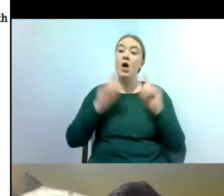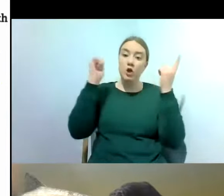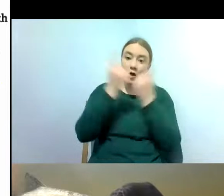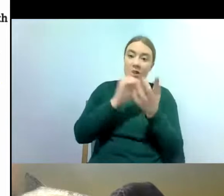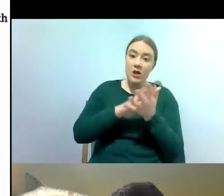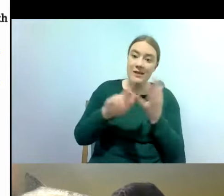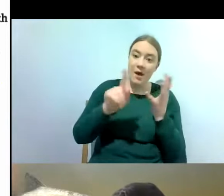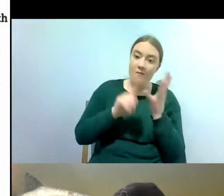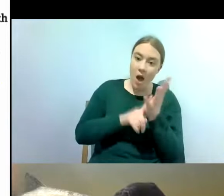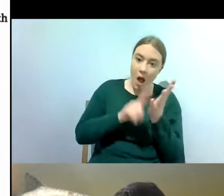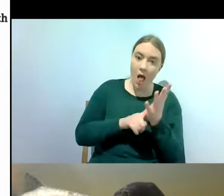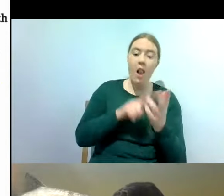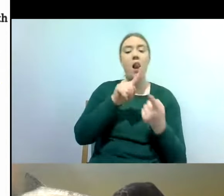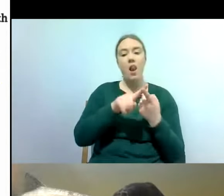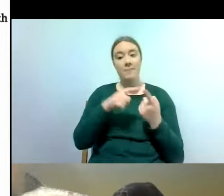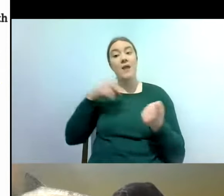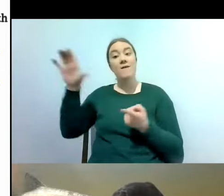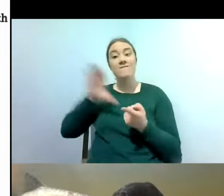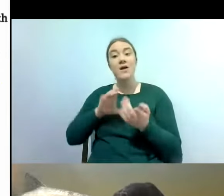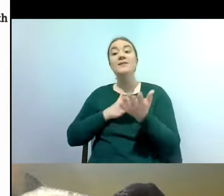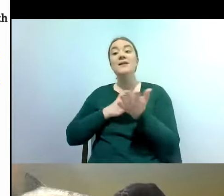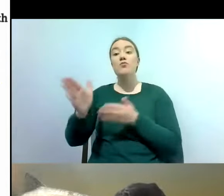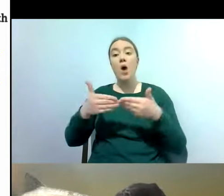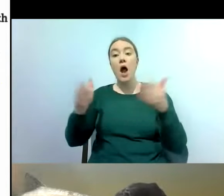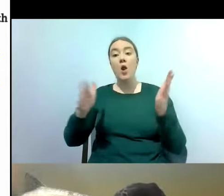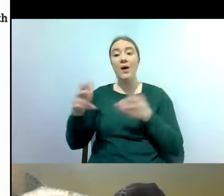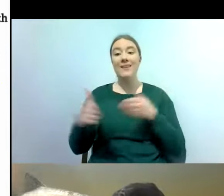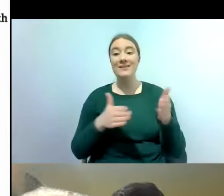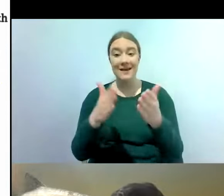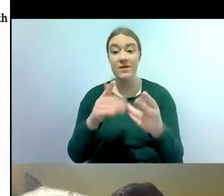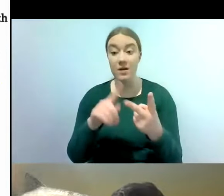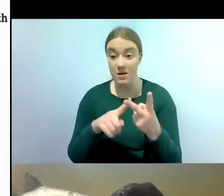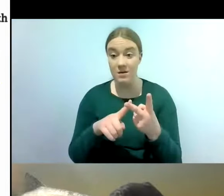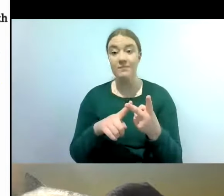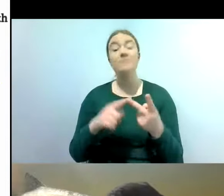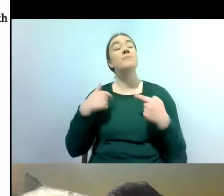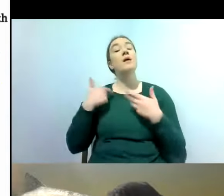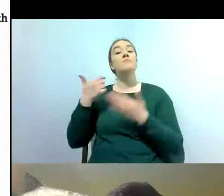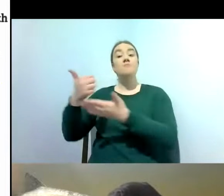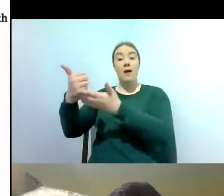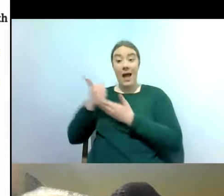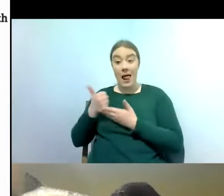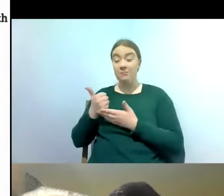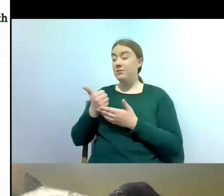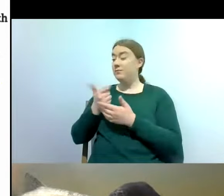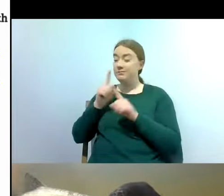um and i was funded by unlocking the severn uh and i received help from from many uh different people